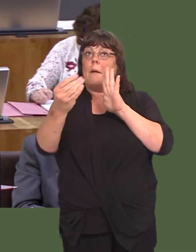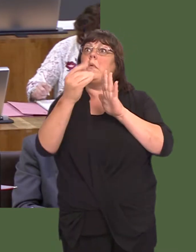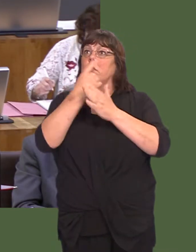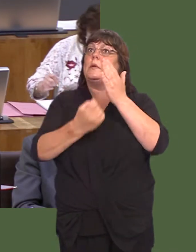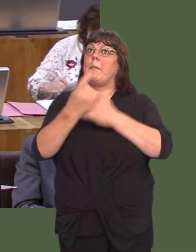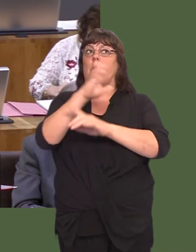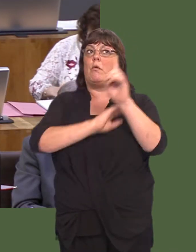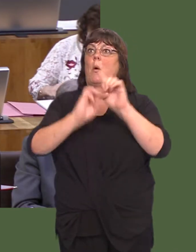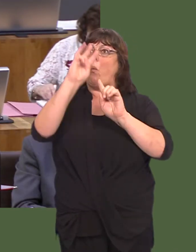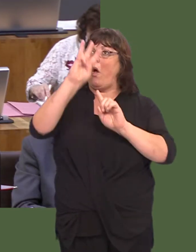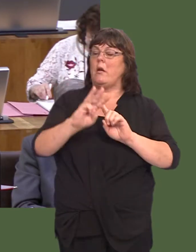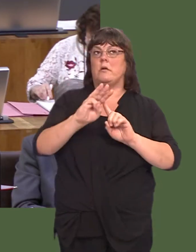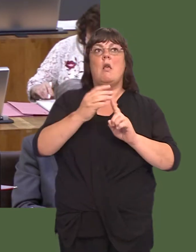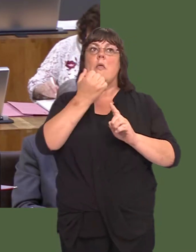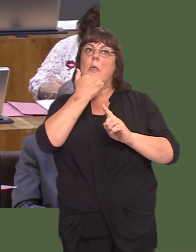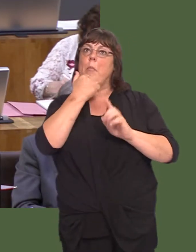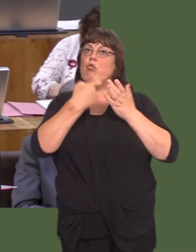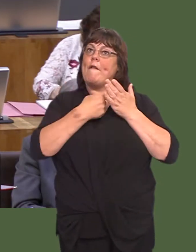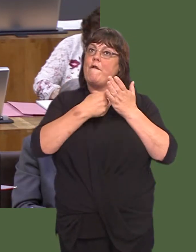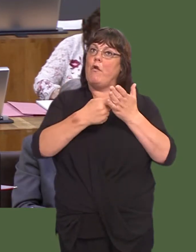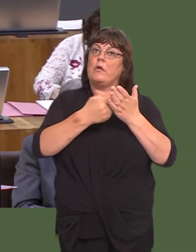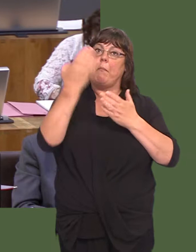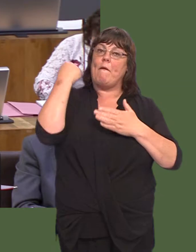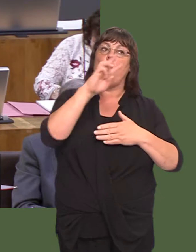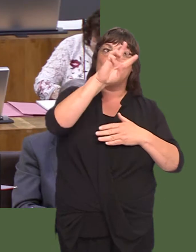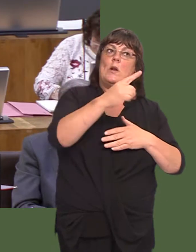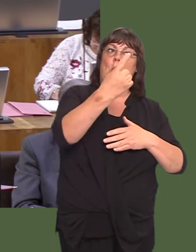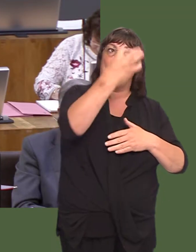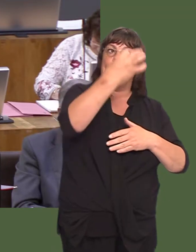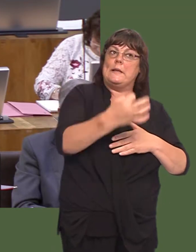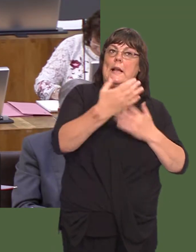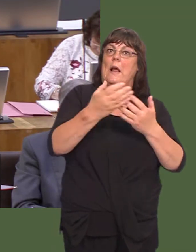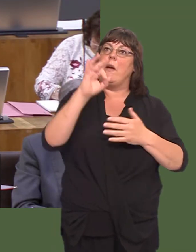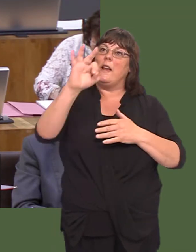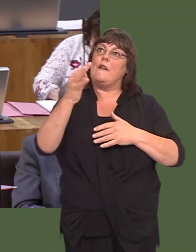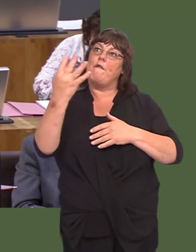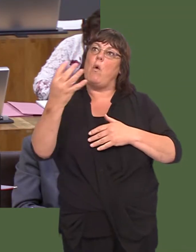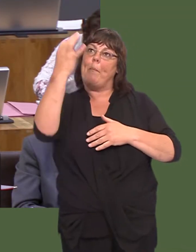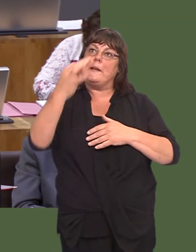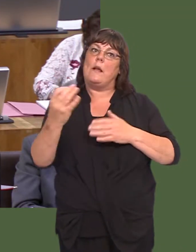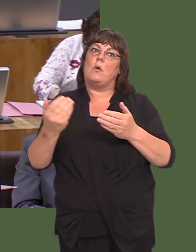In Betsi, the level of CAMHS referrals seen within 28 days has gone from 21 per cent to 84.5 per cent in February.